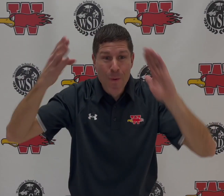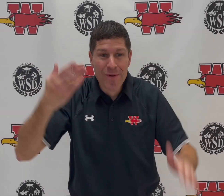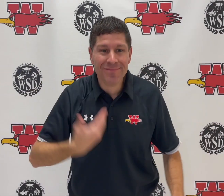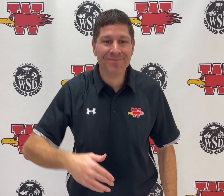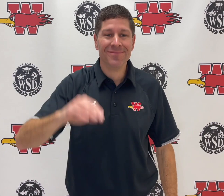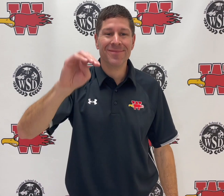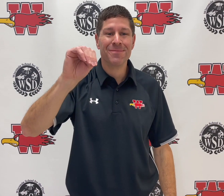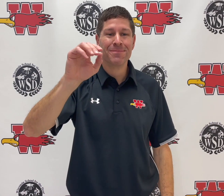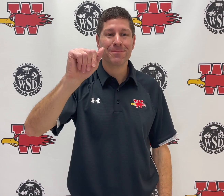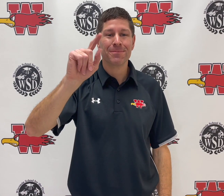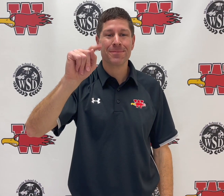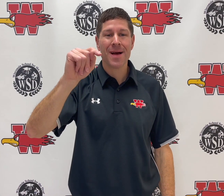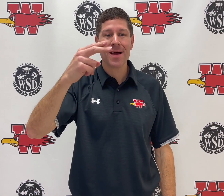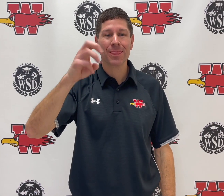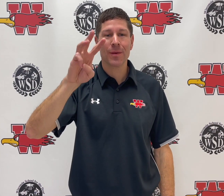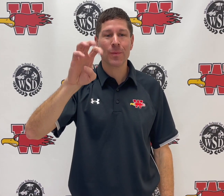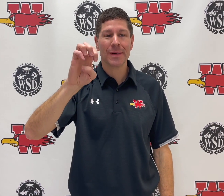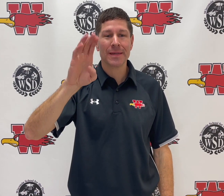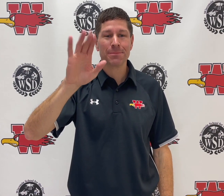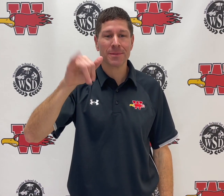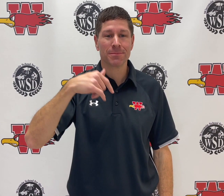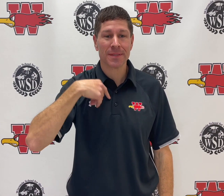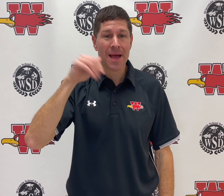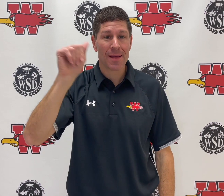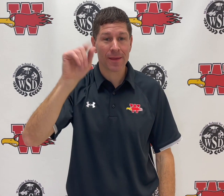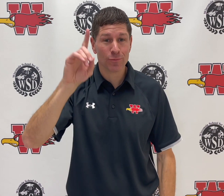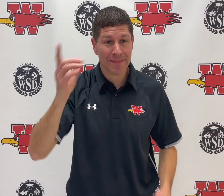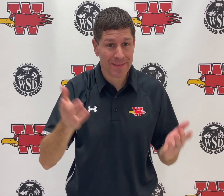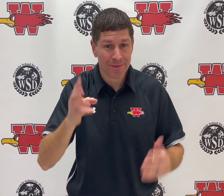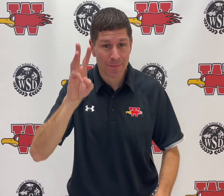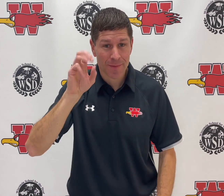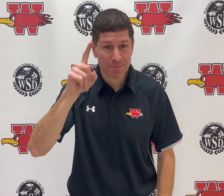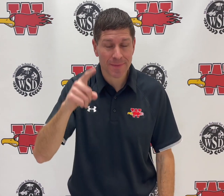Hello everyone! I'm Matthew Eby, athletic director here at the Wisconsin